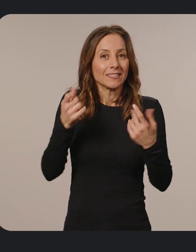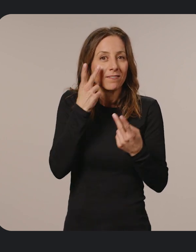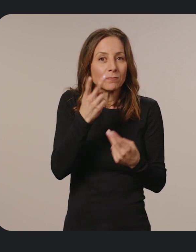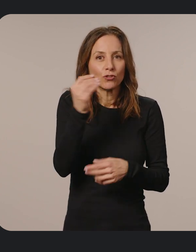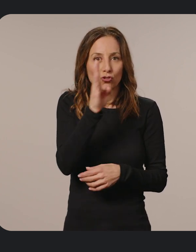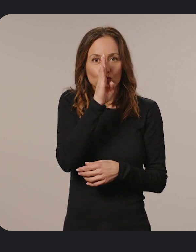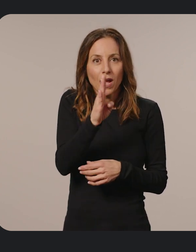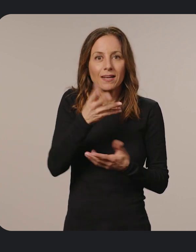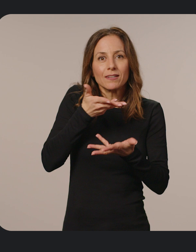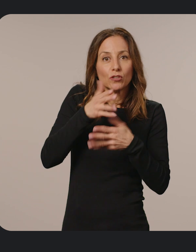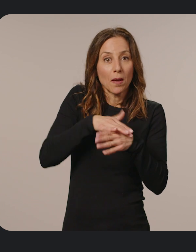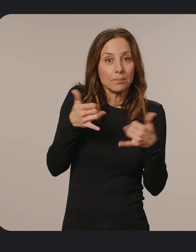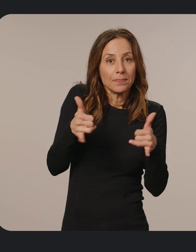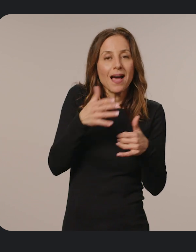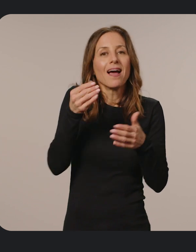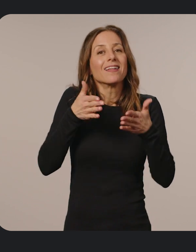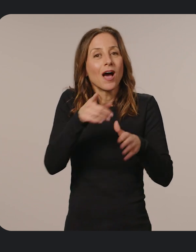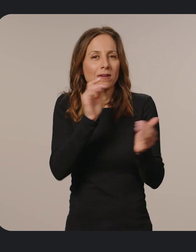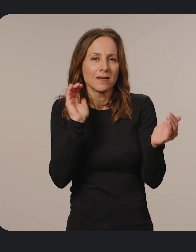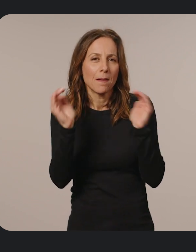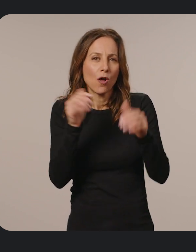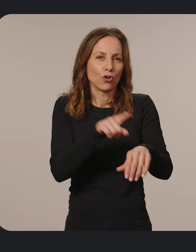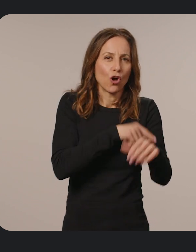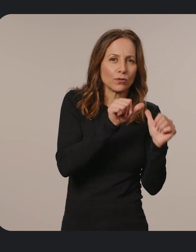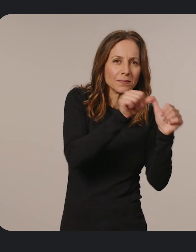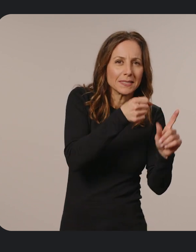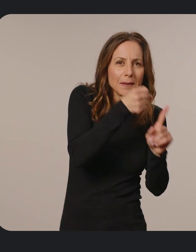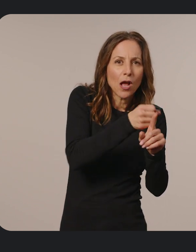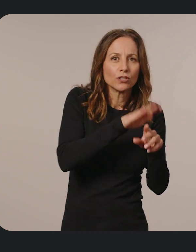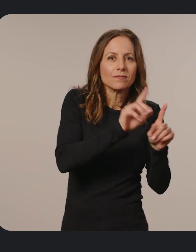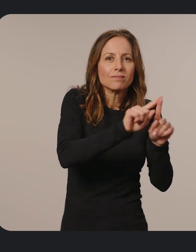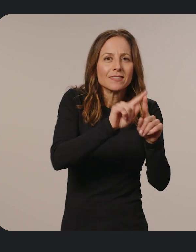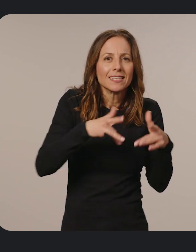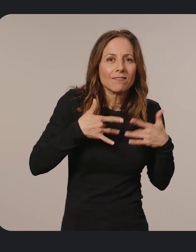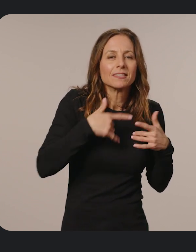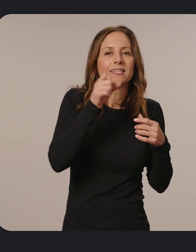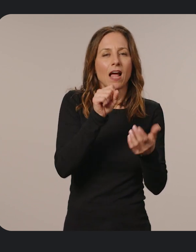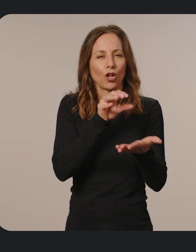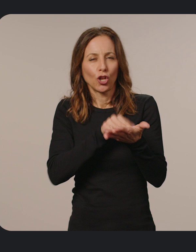and direct interactions on Play and to allow you to compare the long-term impacts of different events